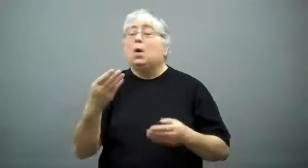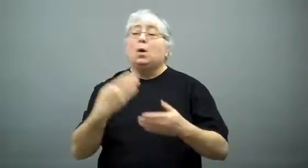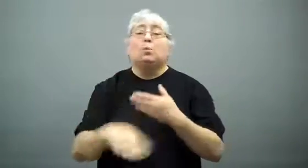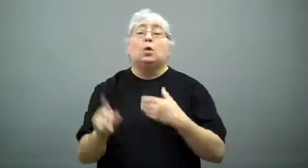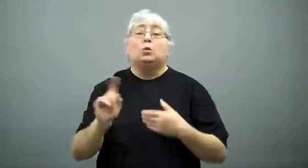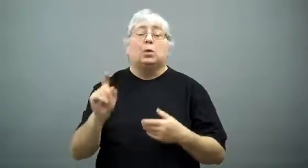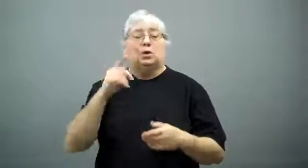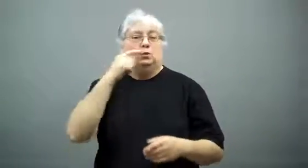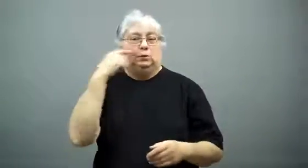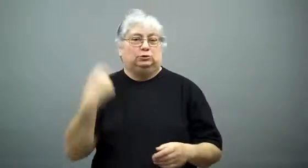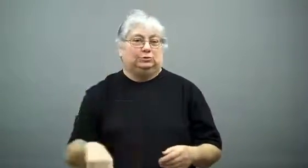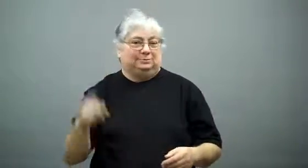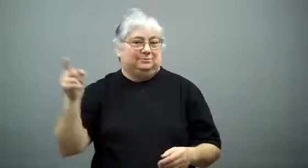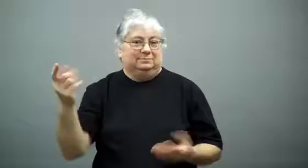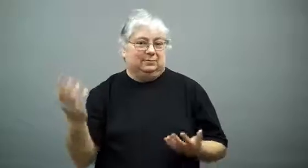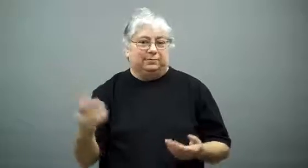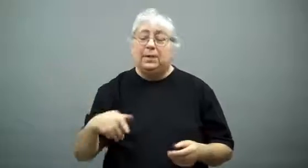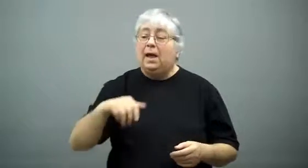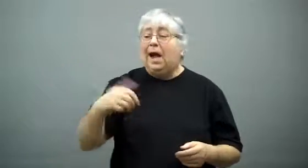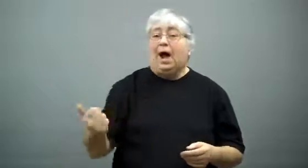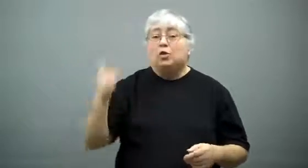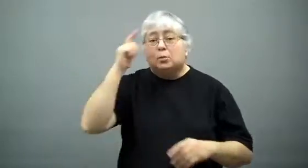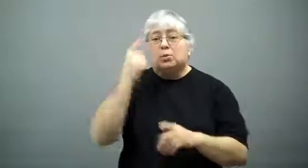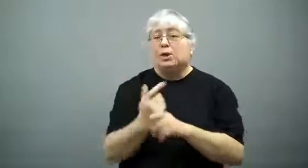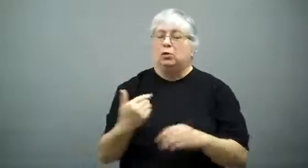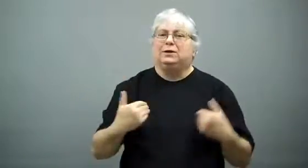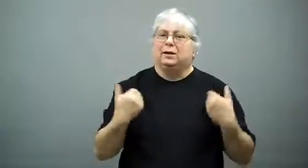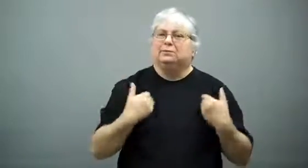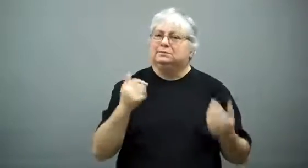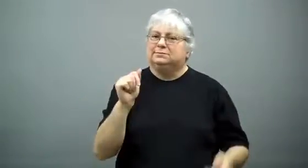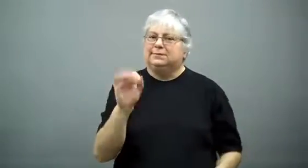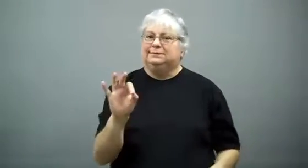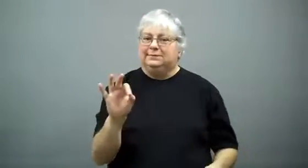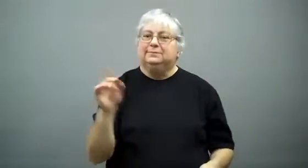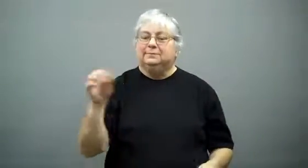He was born in Russia.